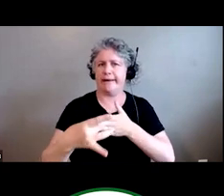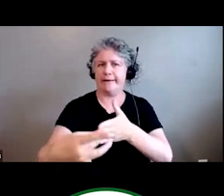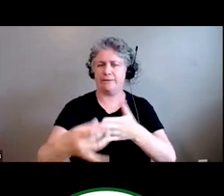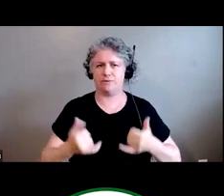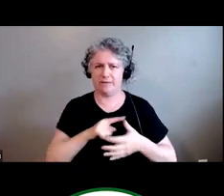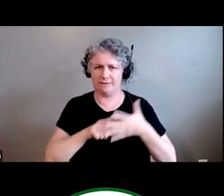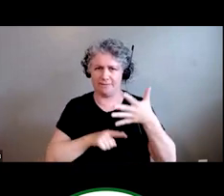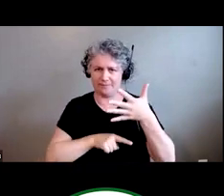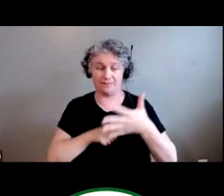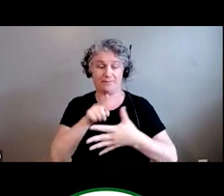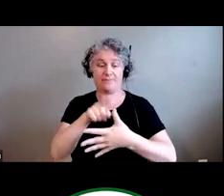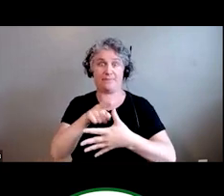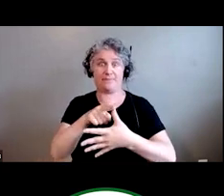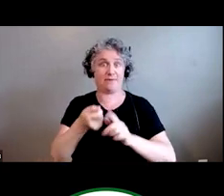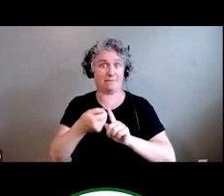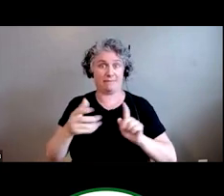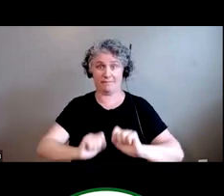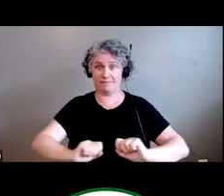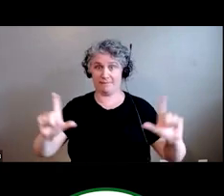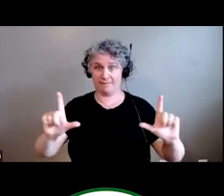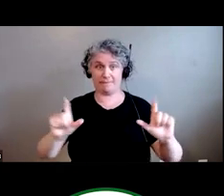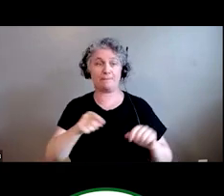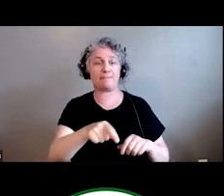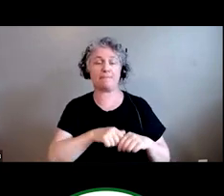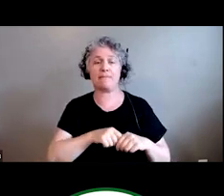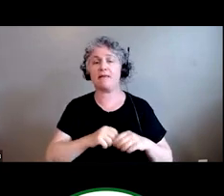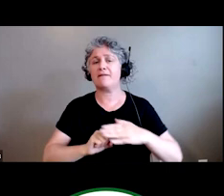built on trust, respect, dignity, and transparency.